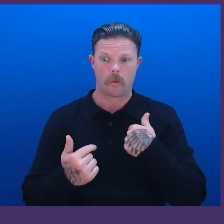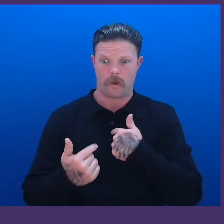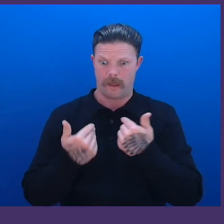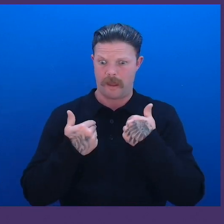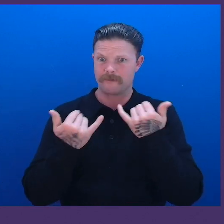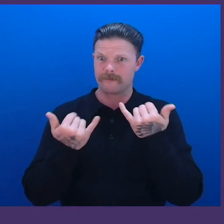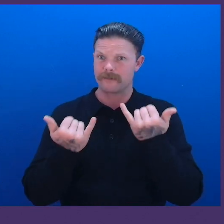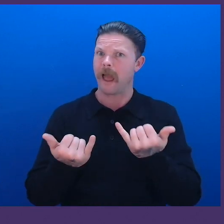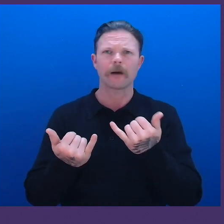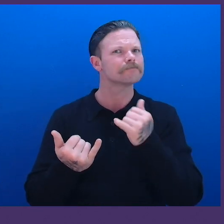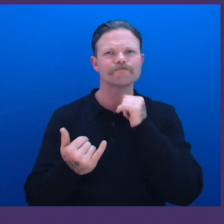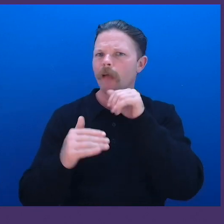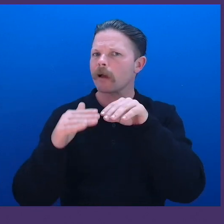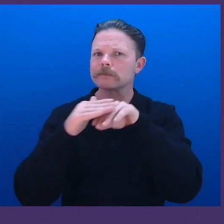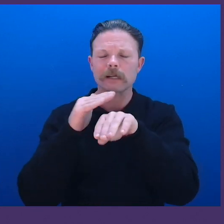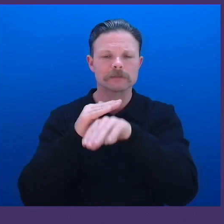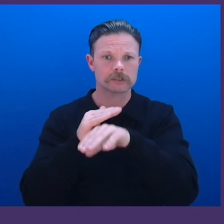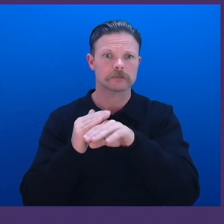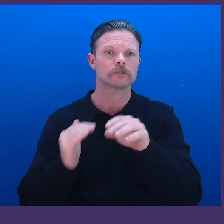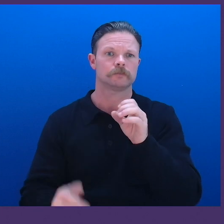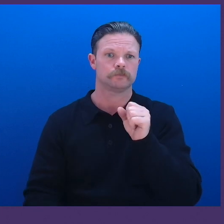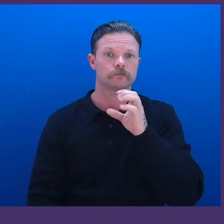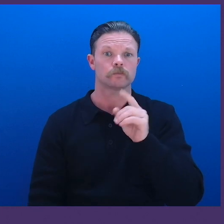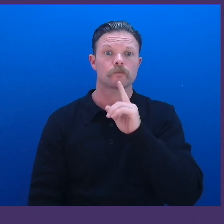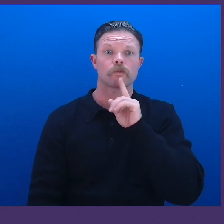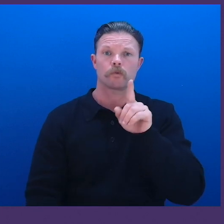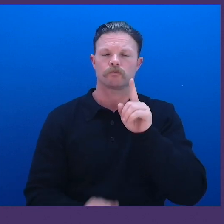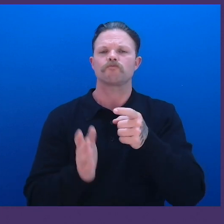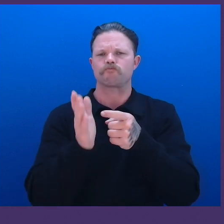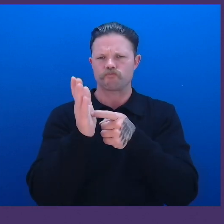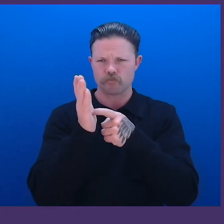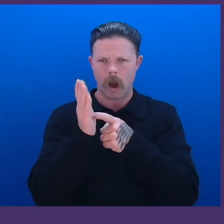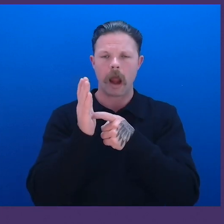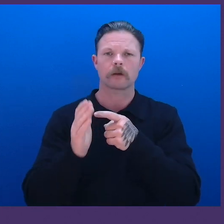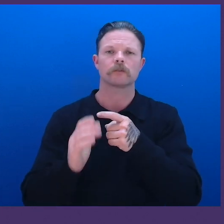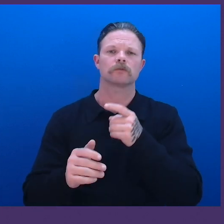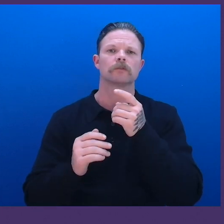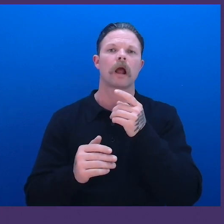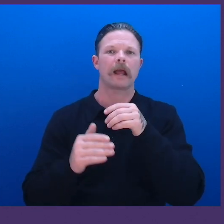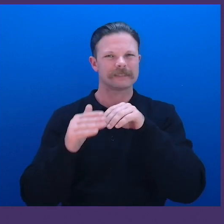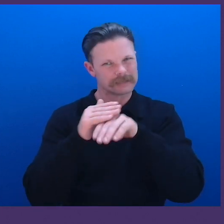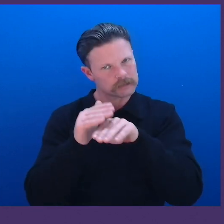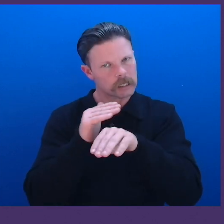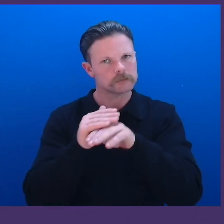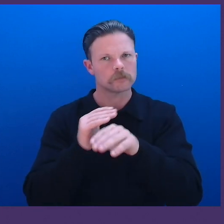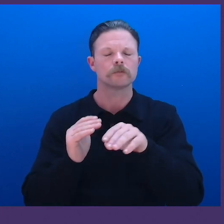So, the European Accessibility Act will require accessible means of access to the 112,